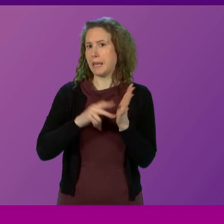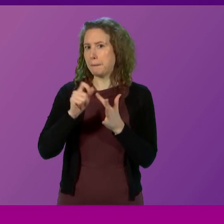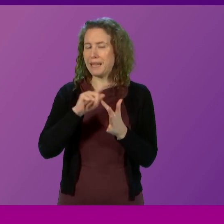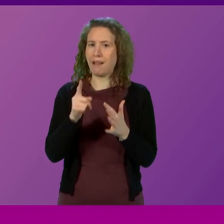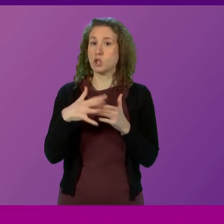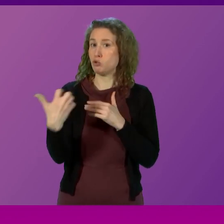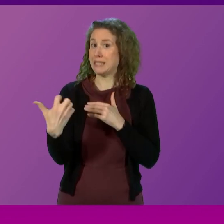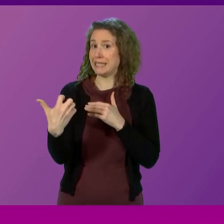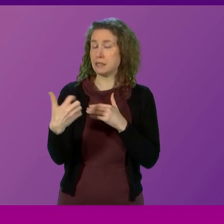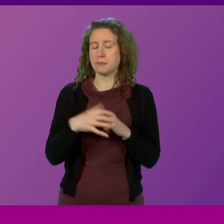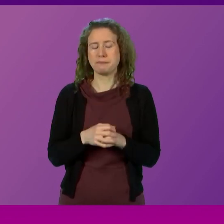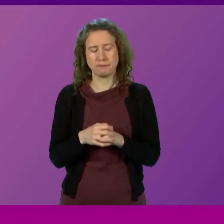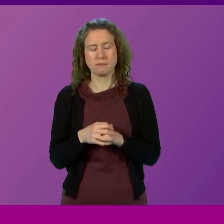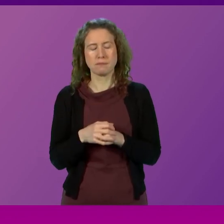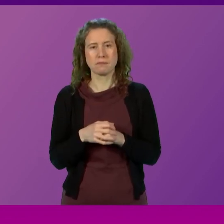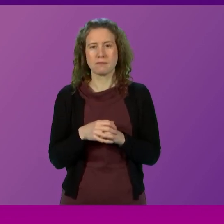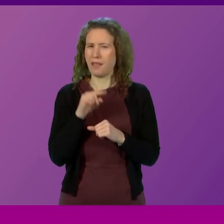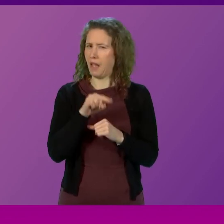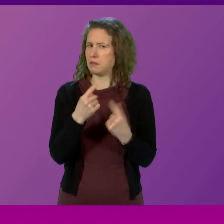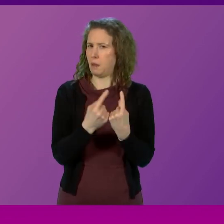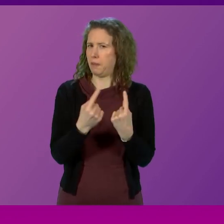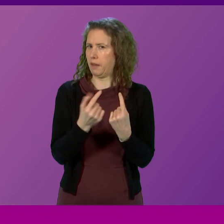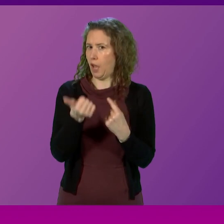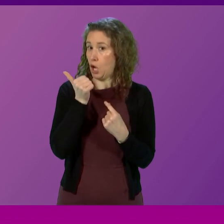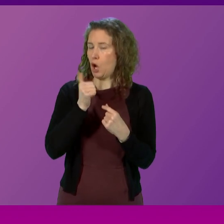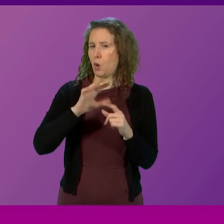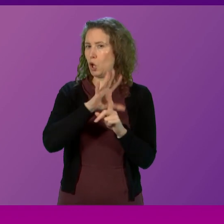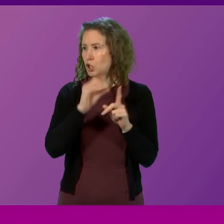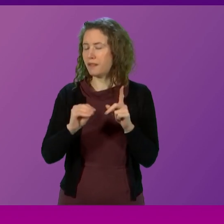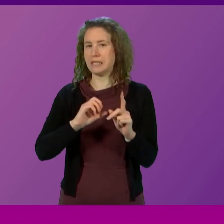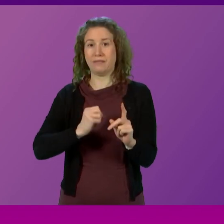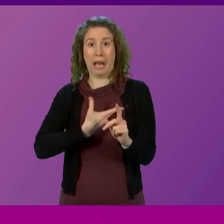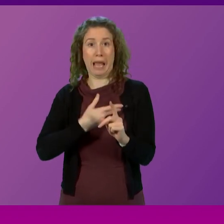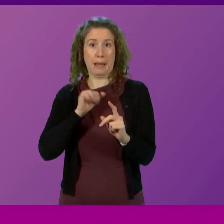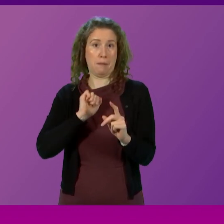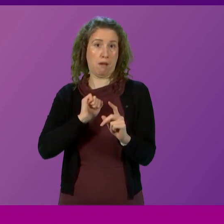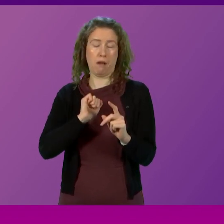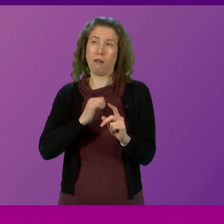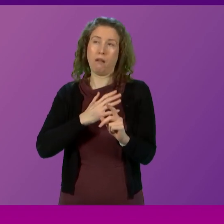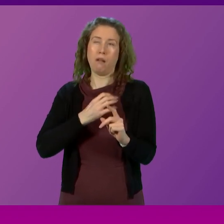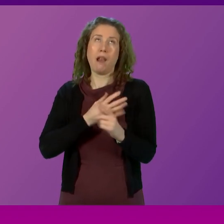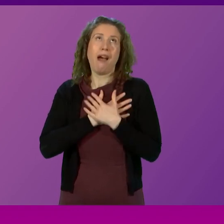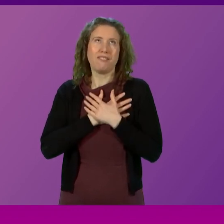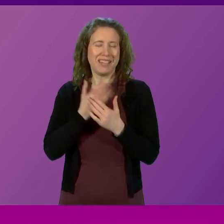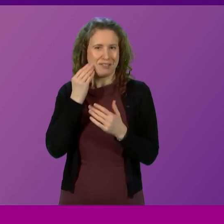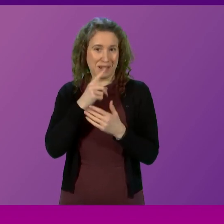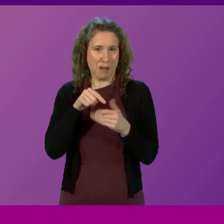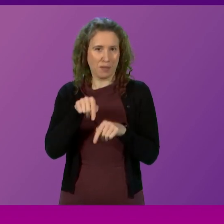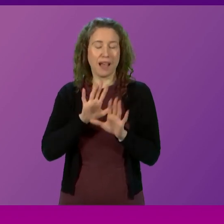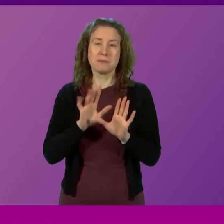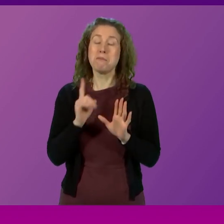National Party and the Green Party—I know that the Conservatives and Labour love hearing about that.